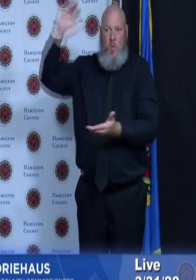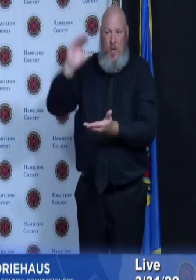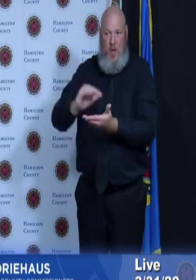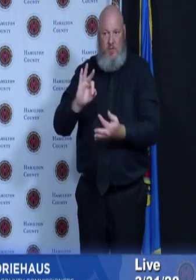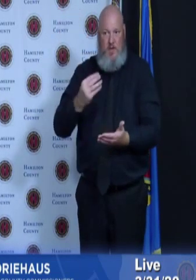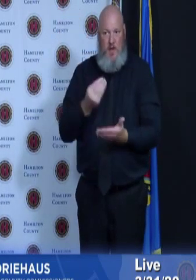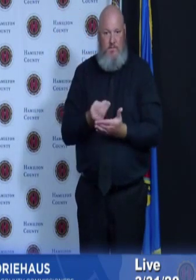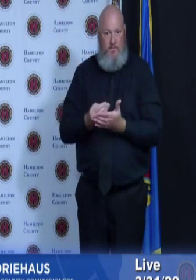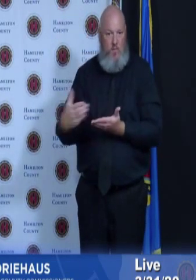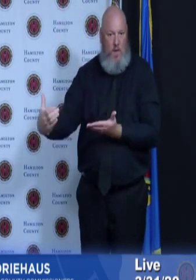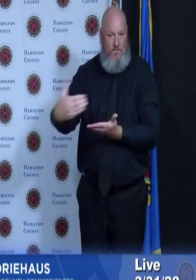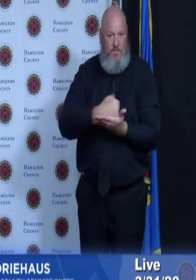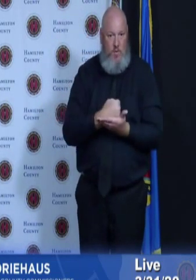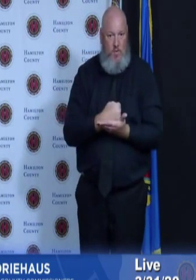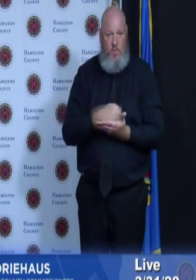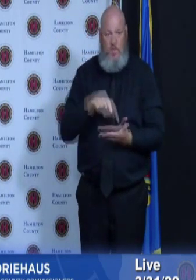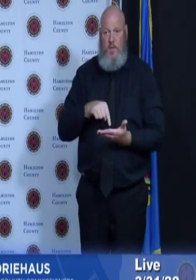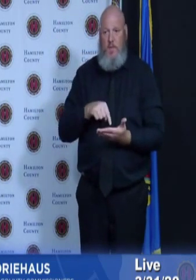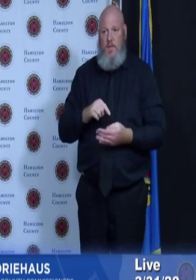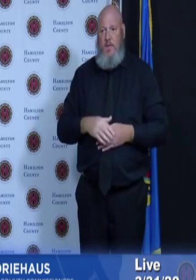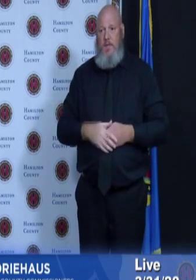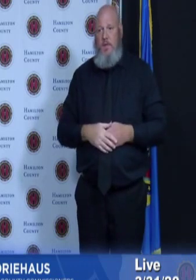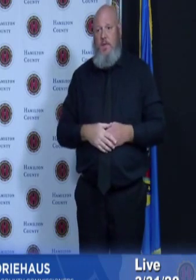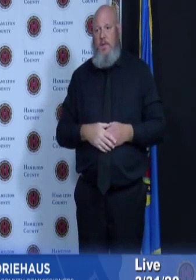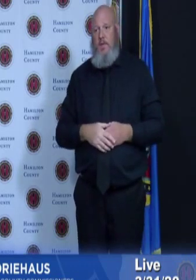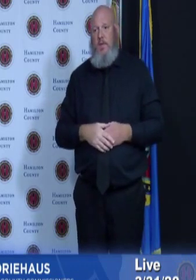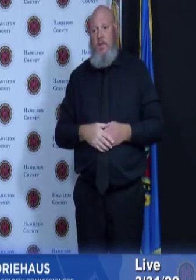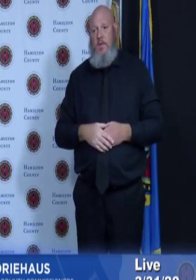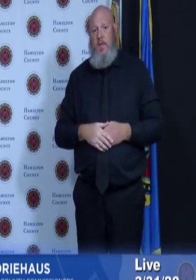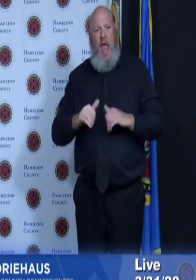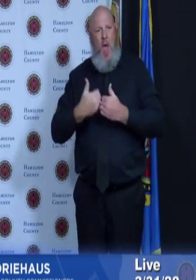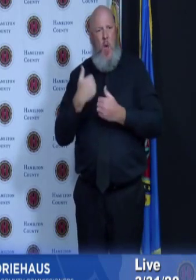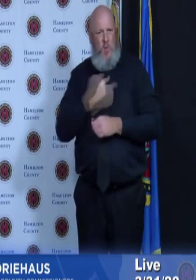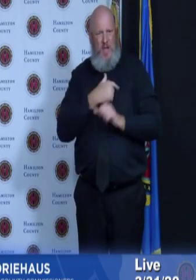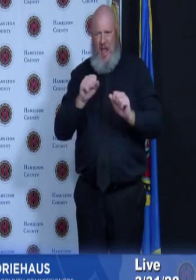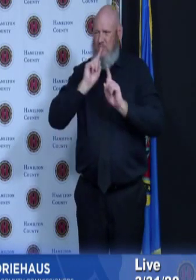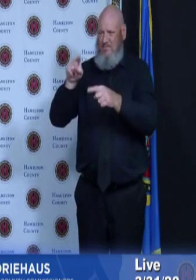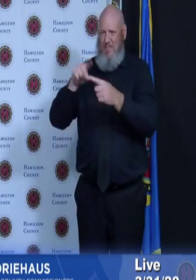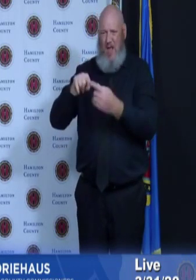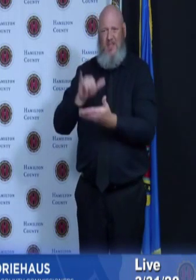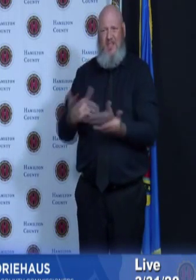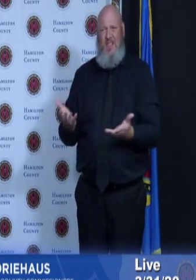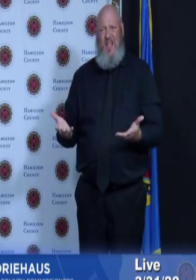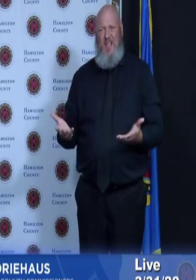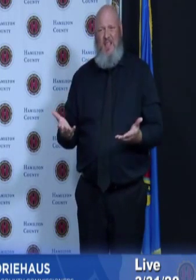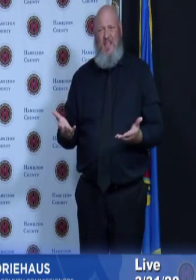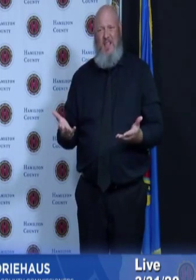respond to that and try to keep basic services operating and do the best we